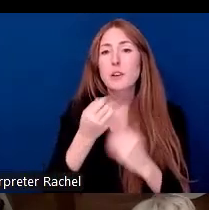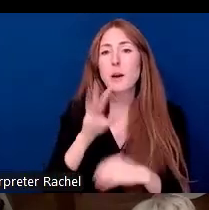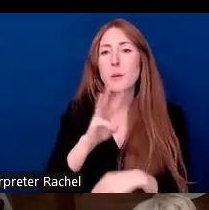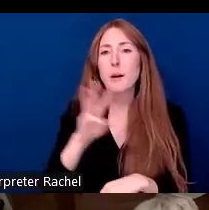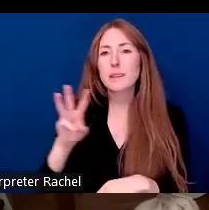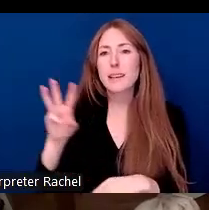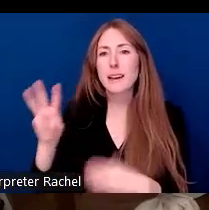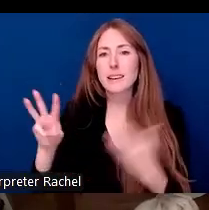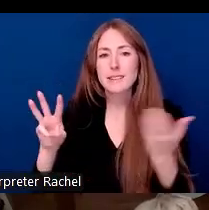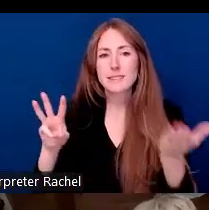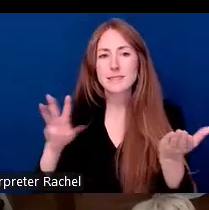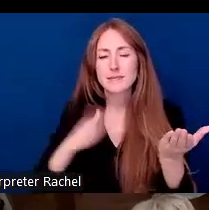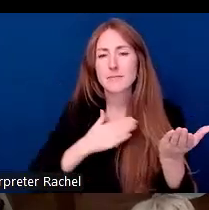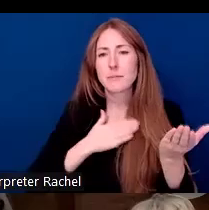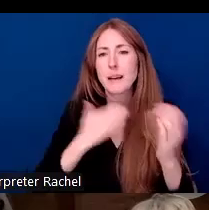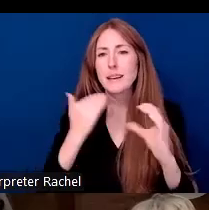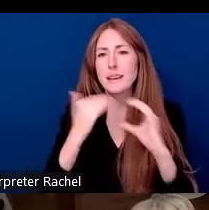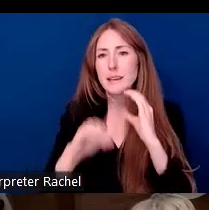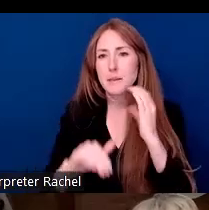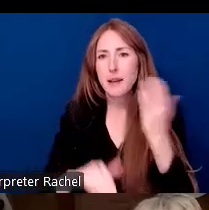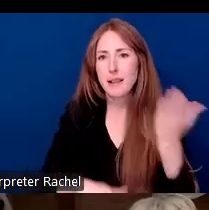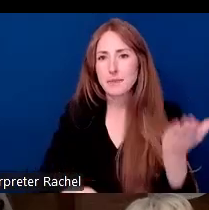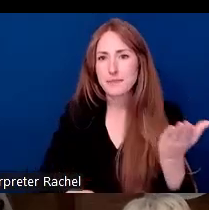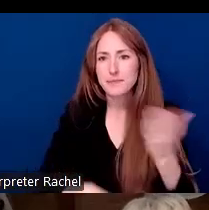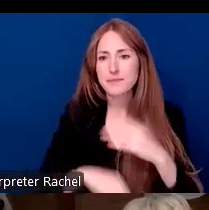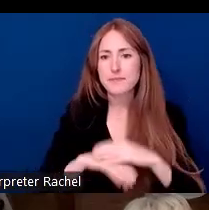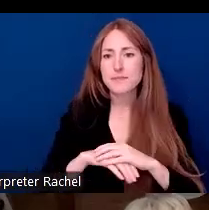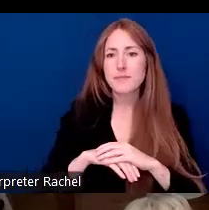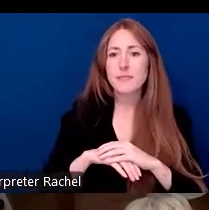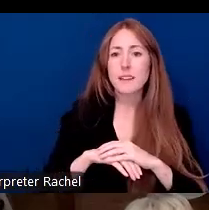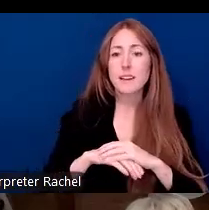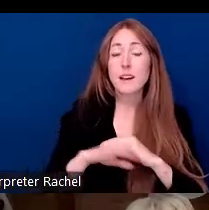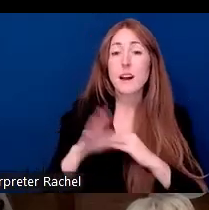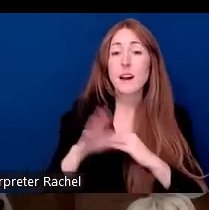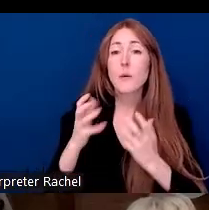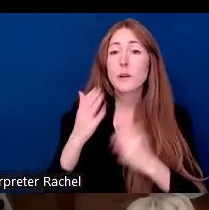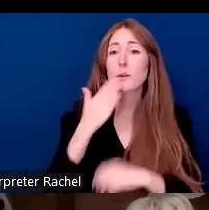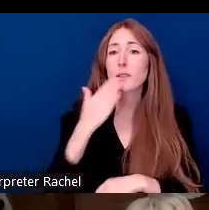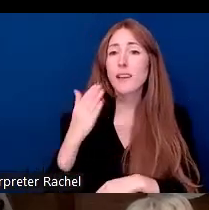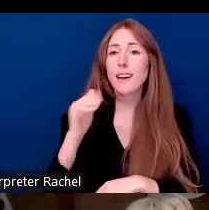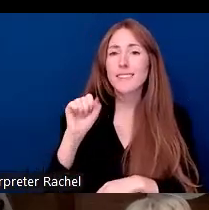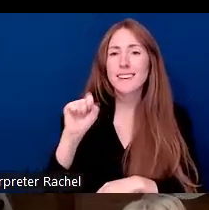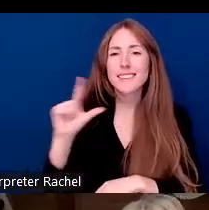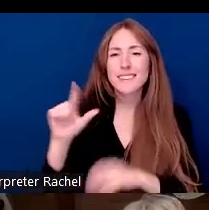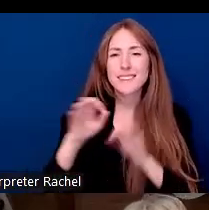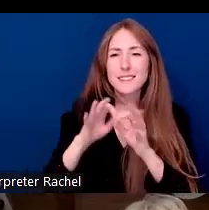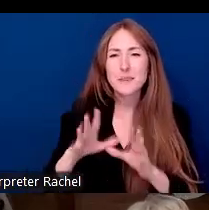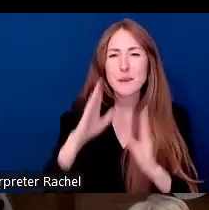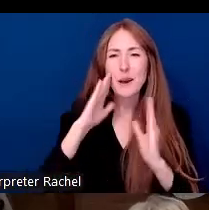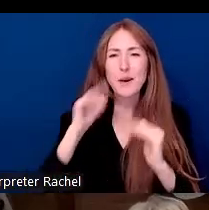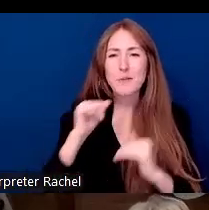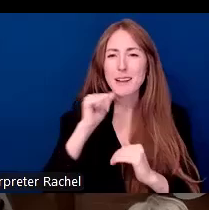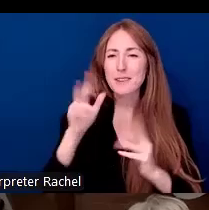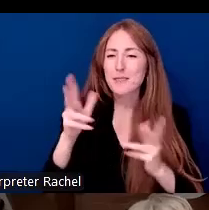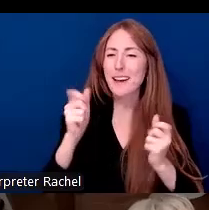on my email and I would like to thank the ASL interpreter. I hope I didn't go too fast,